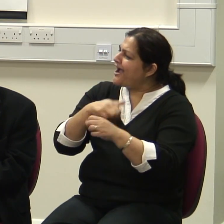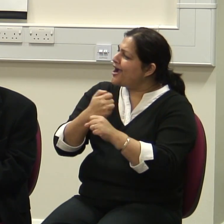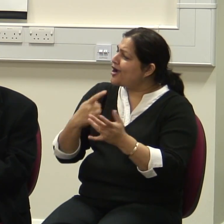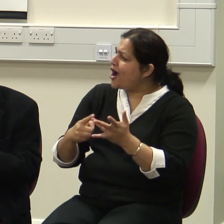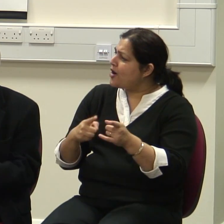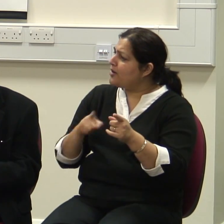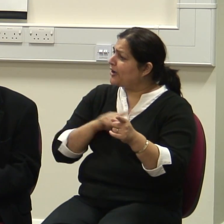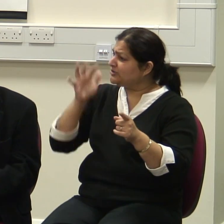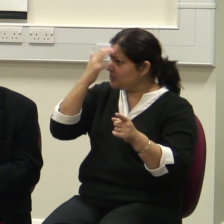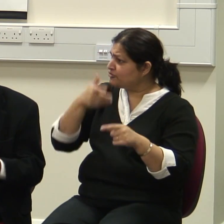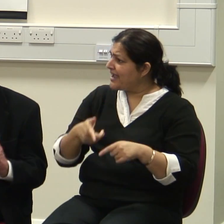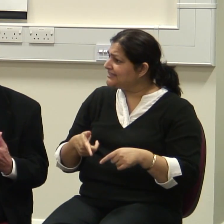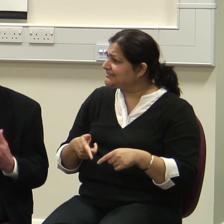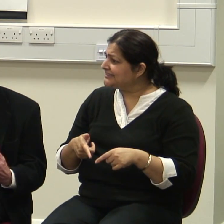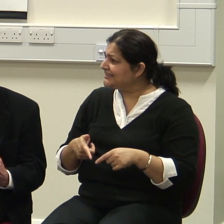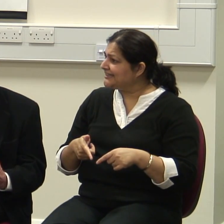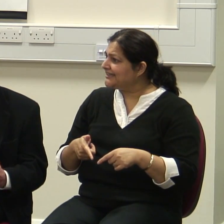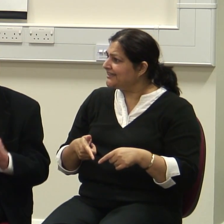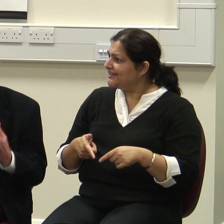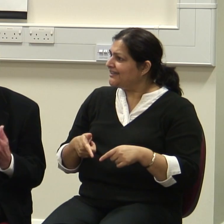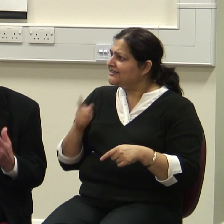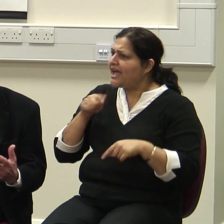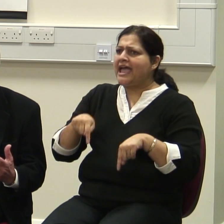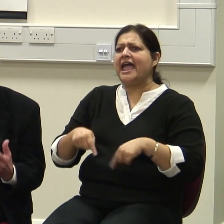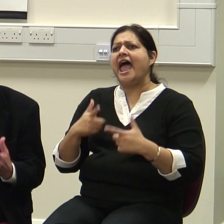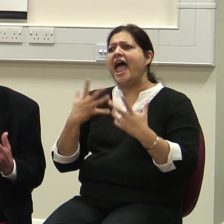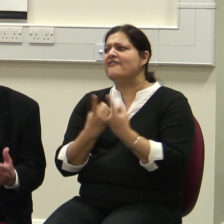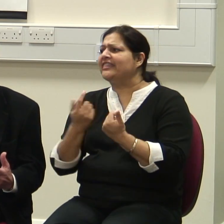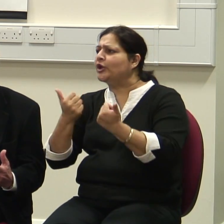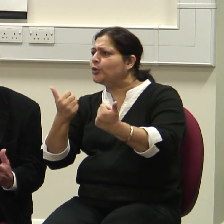Union, it’s so good here, everything is for you, if you want to leave you must be